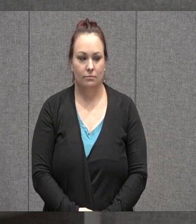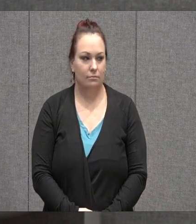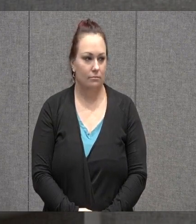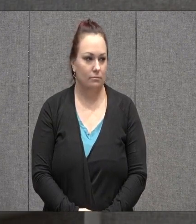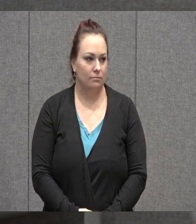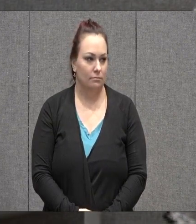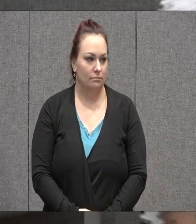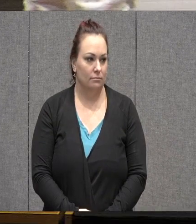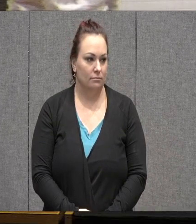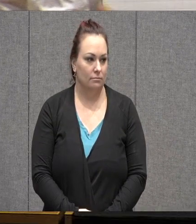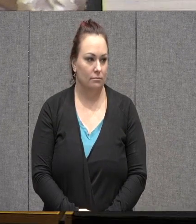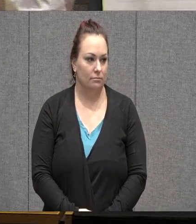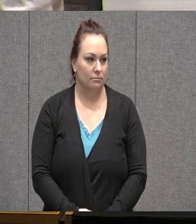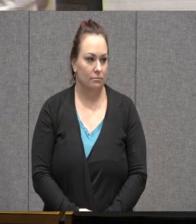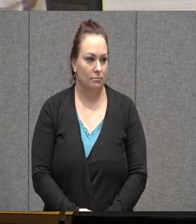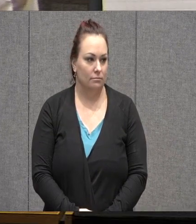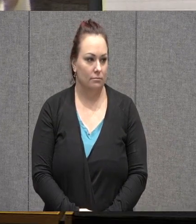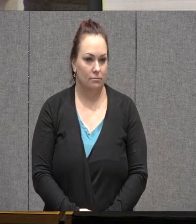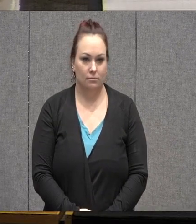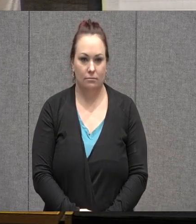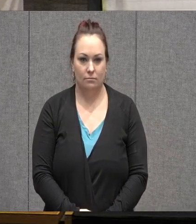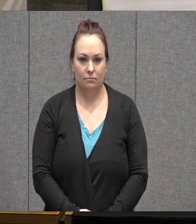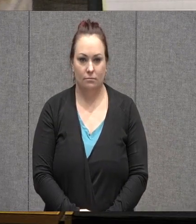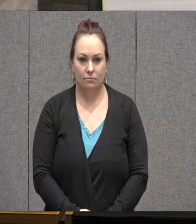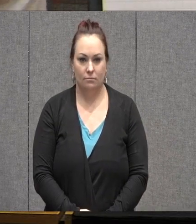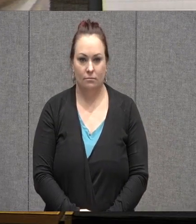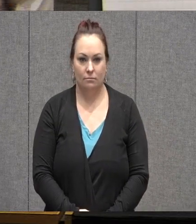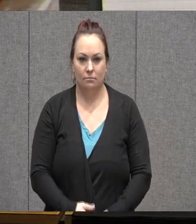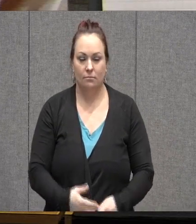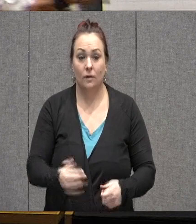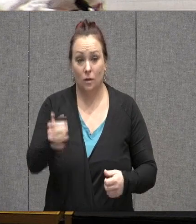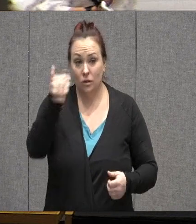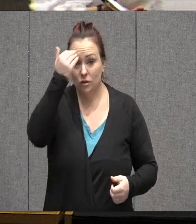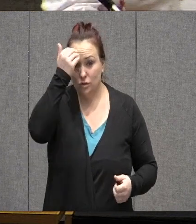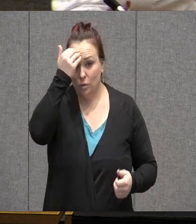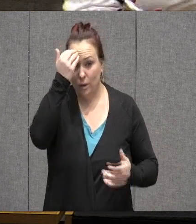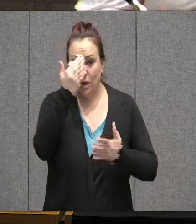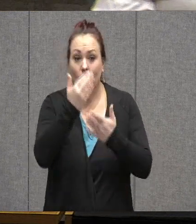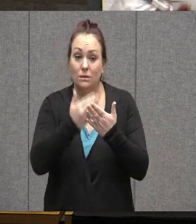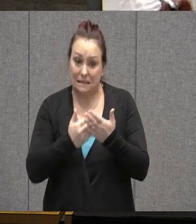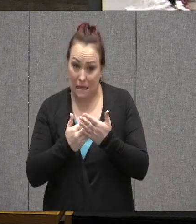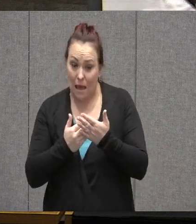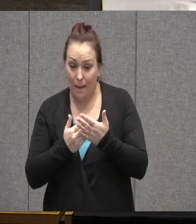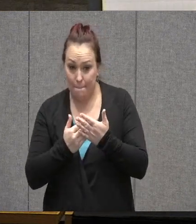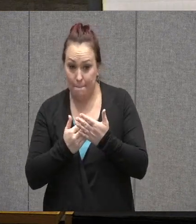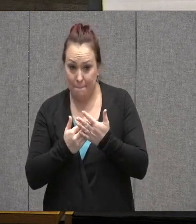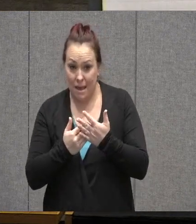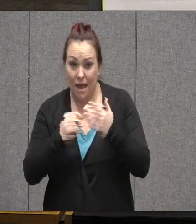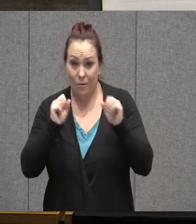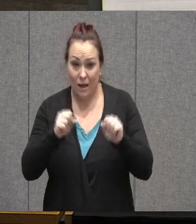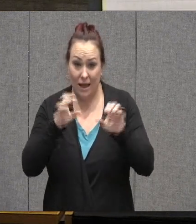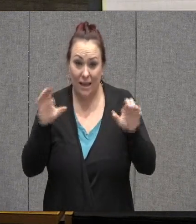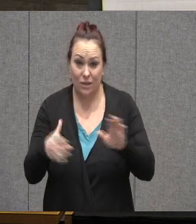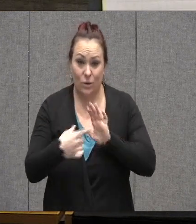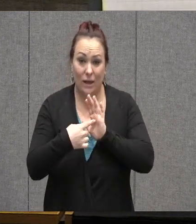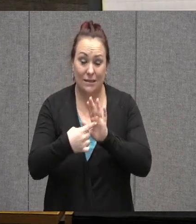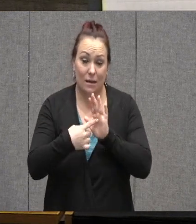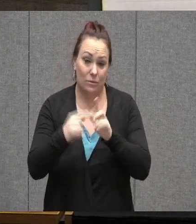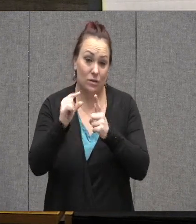Okay. So, now that we know some of these we could do a few examples of the words that use them.